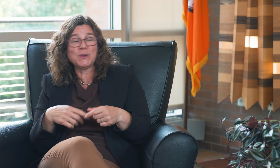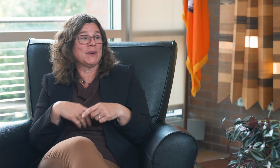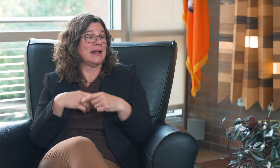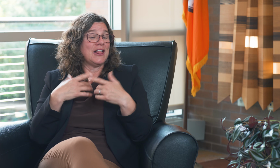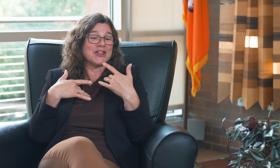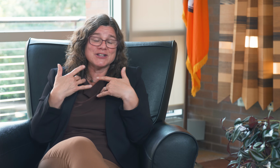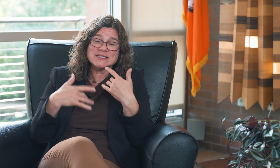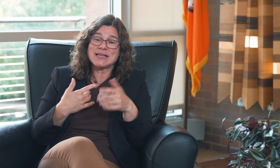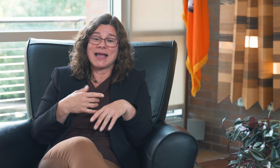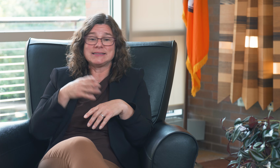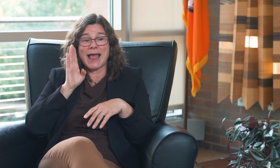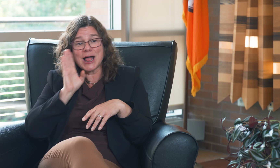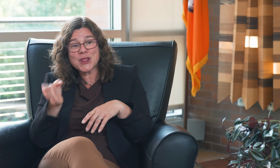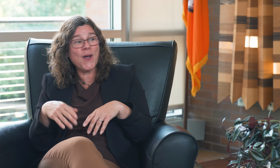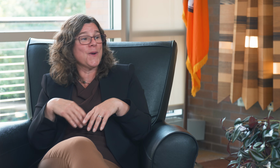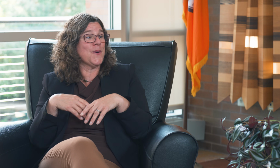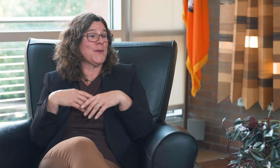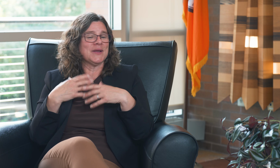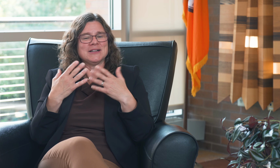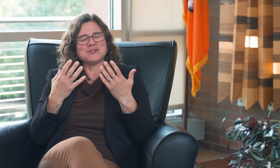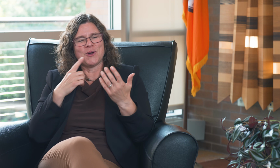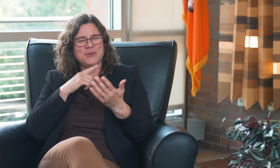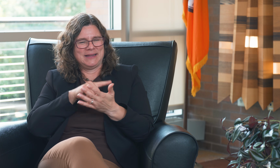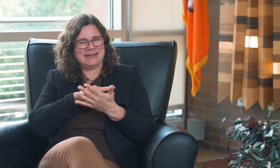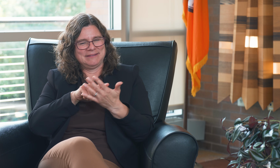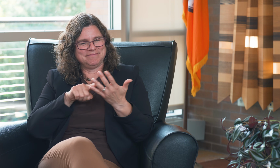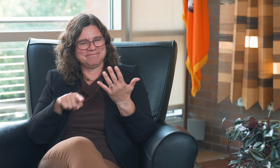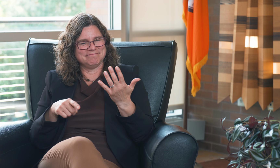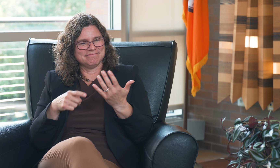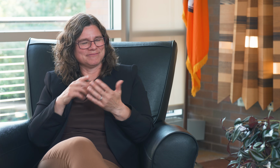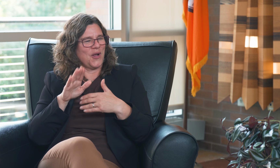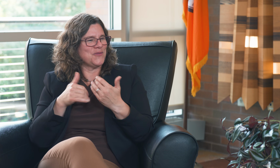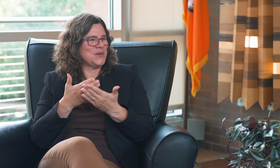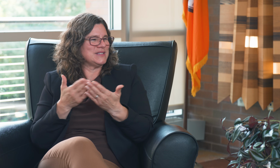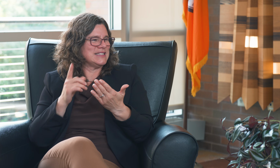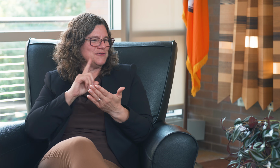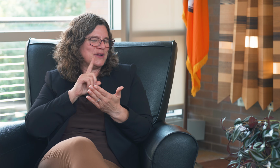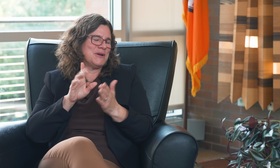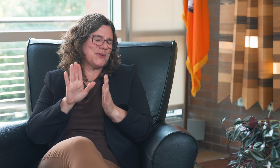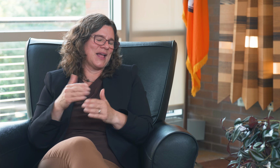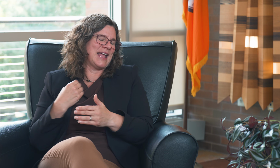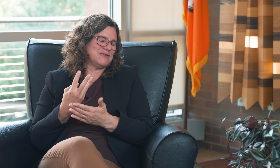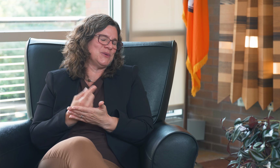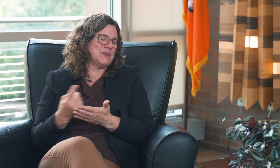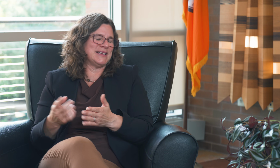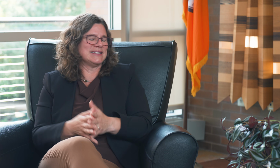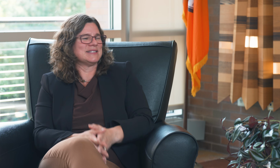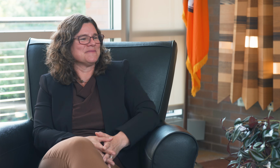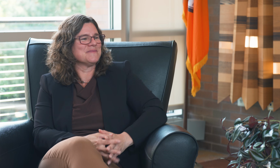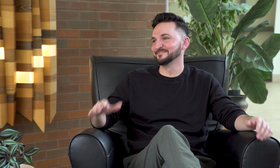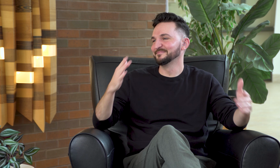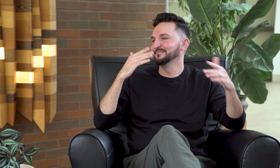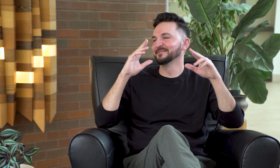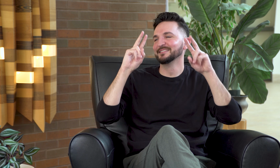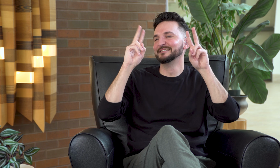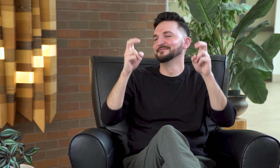having them tell me about what they're doing, what they're excited about, even just saying hello. All of those have been great over the last few weeks.